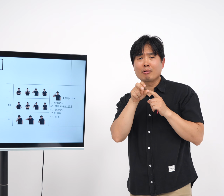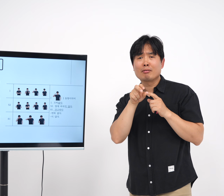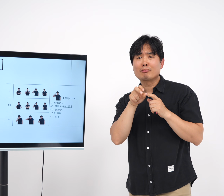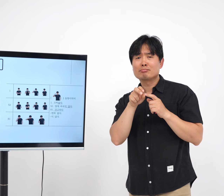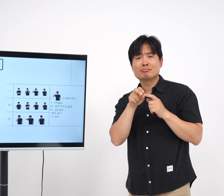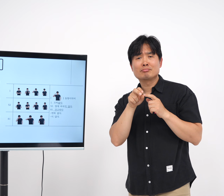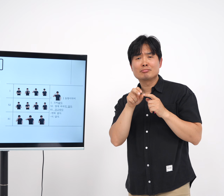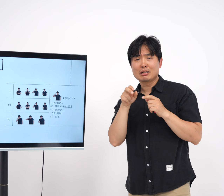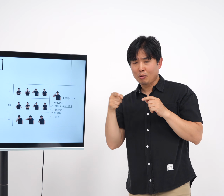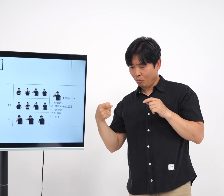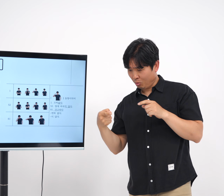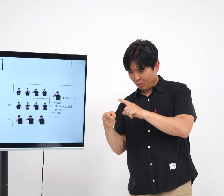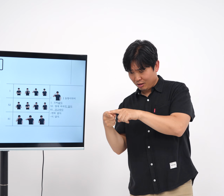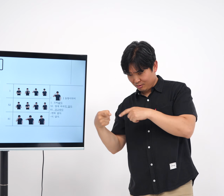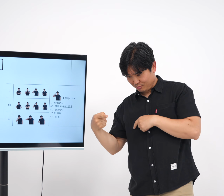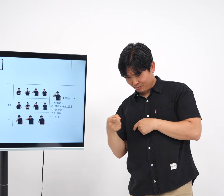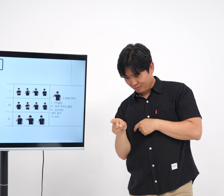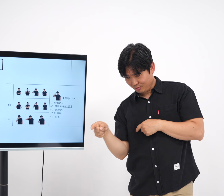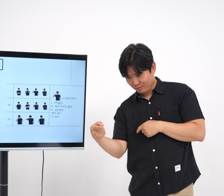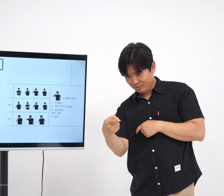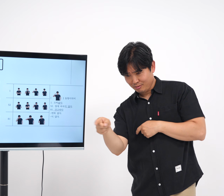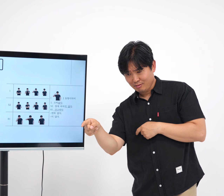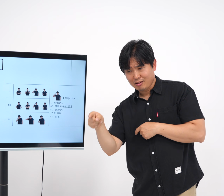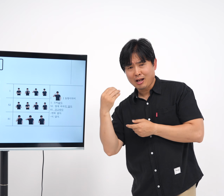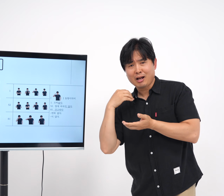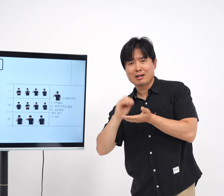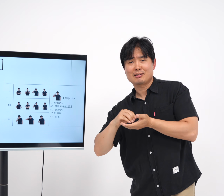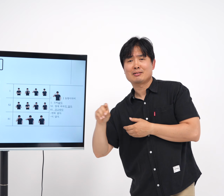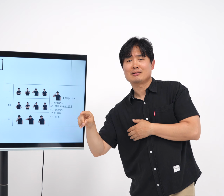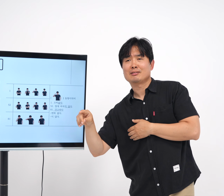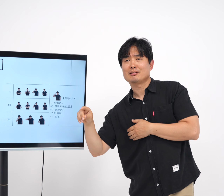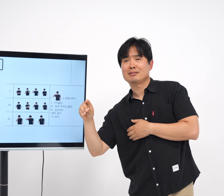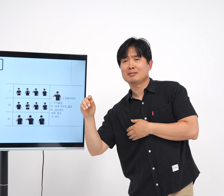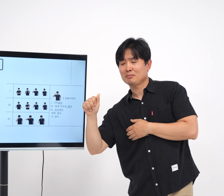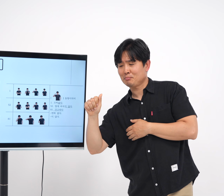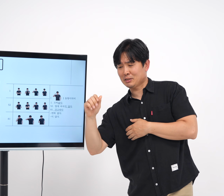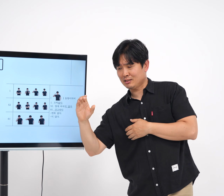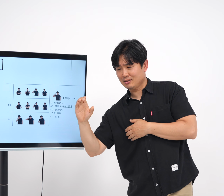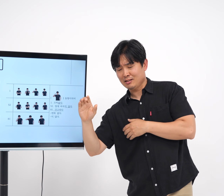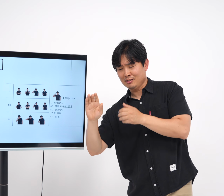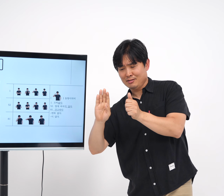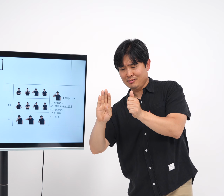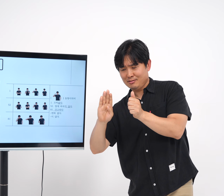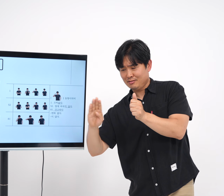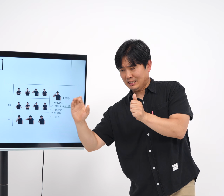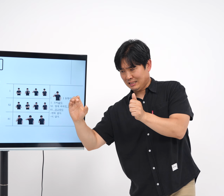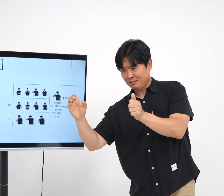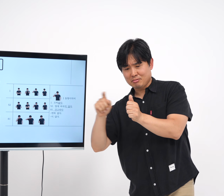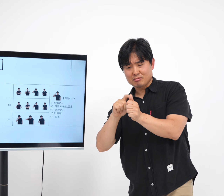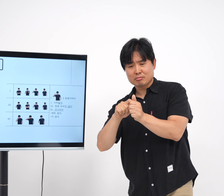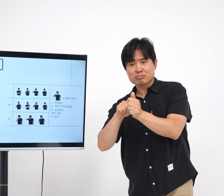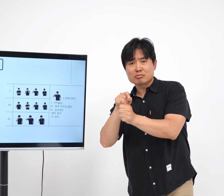It’s the same as A + B = AC.